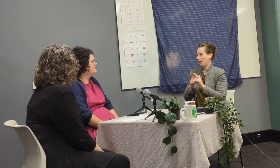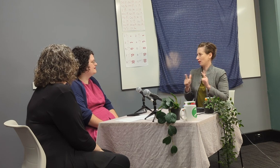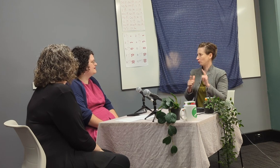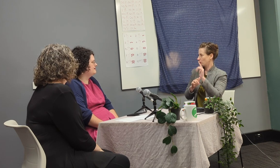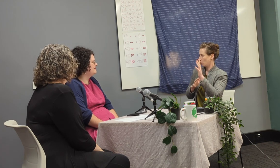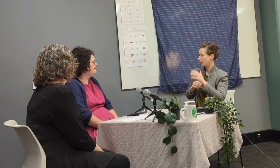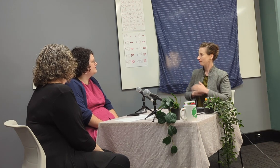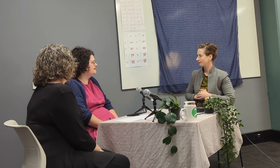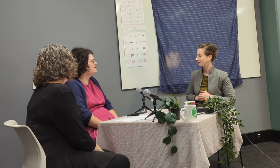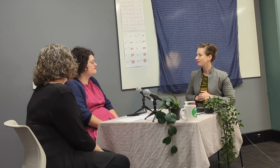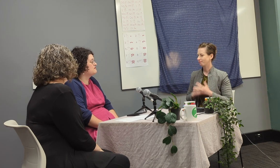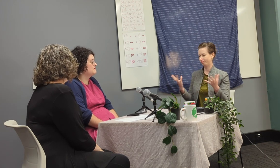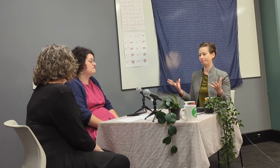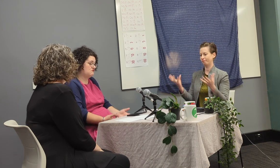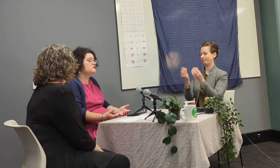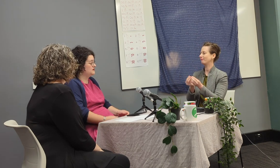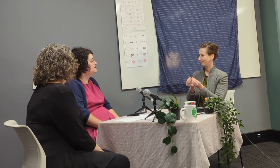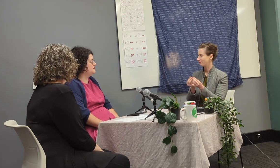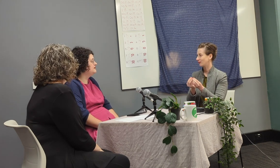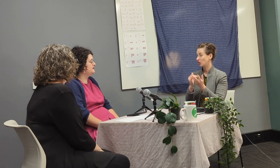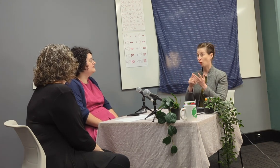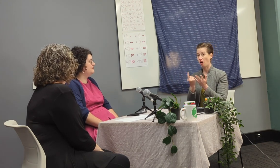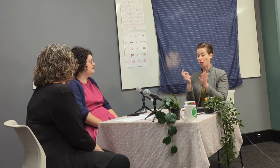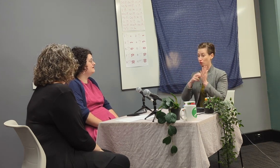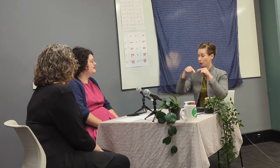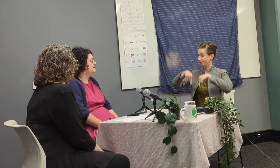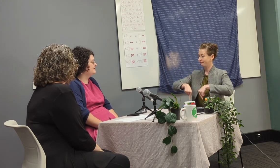Auslan being my language, I wanted to bring those two together.